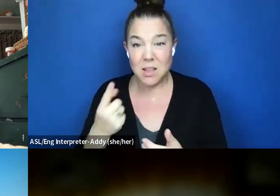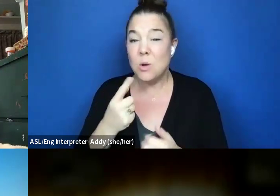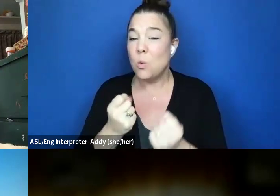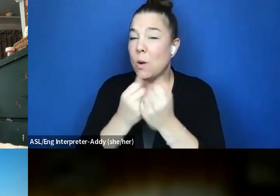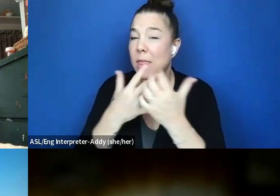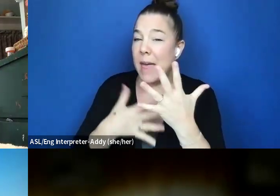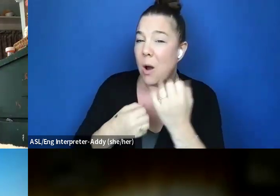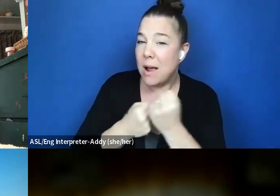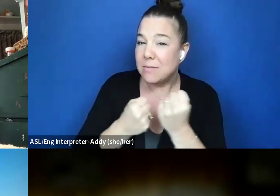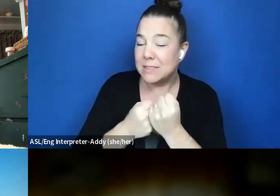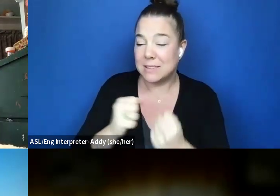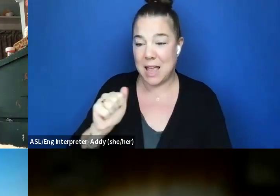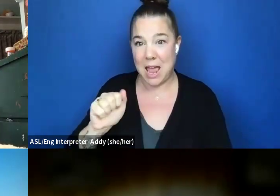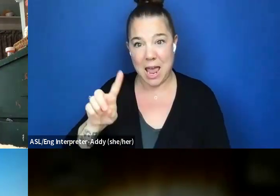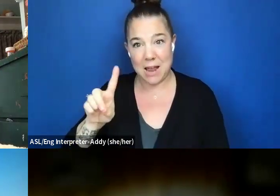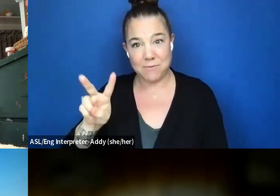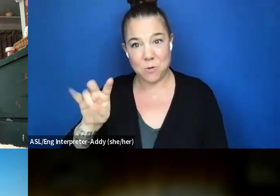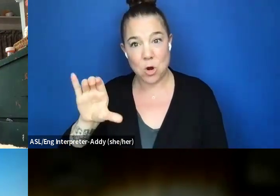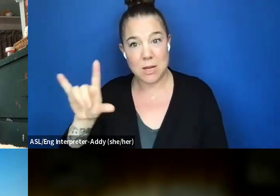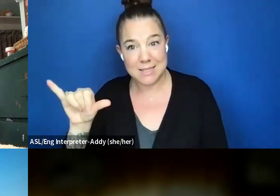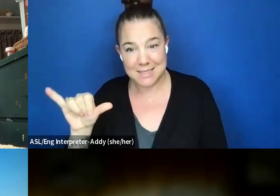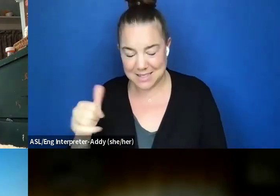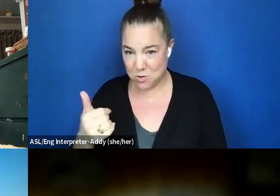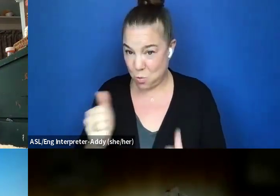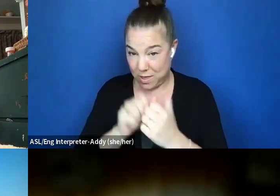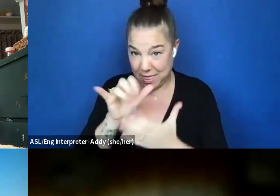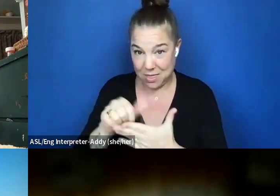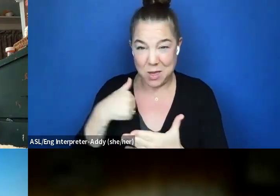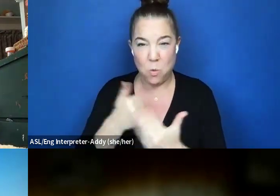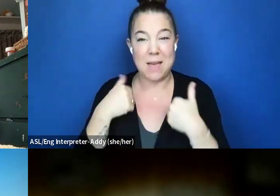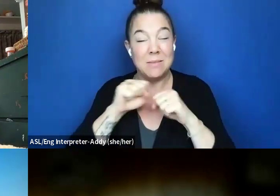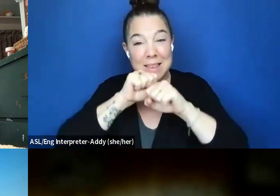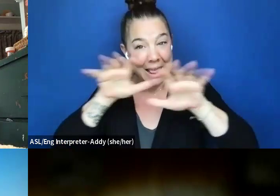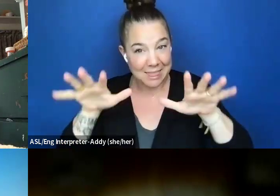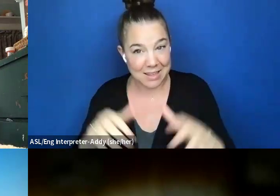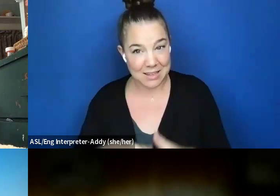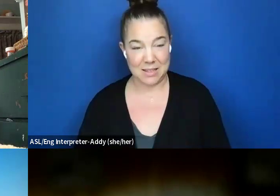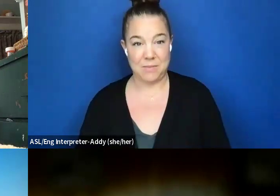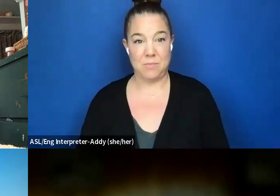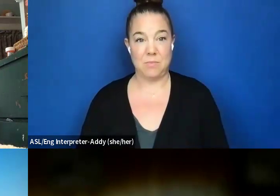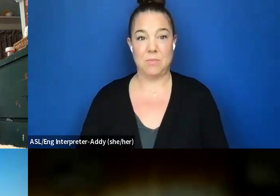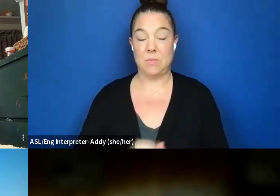Don Posh: absolutely nothing. So therefore I think we need to find out if all our members are voting.